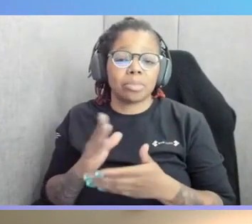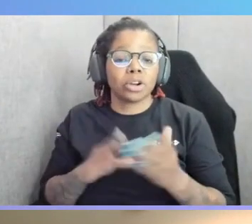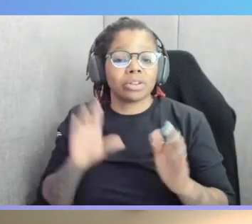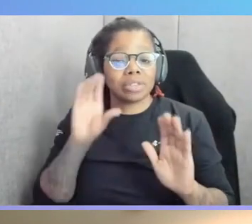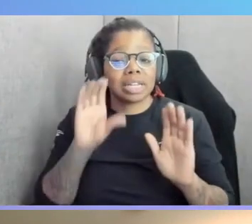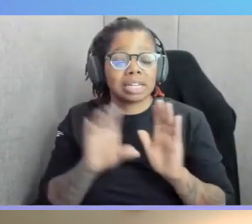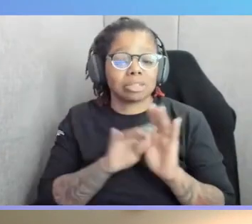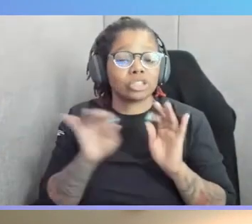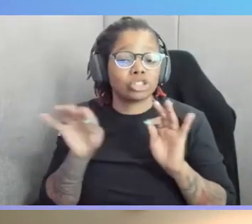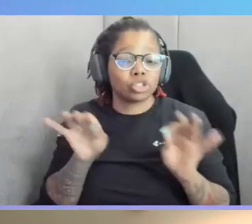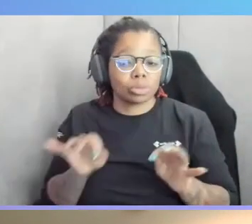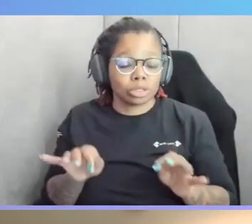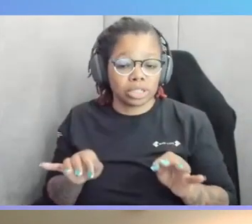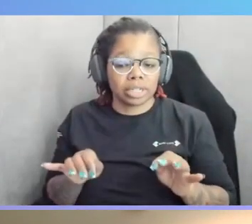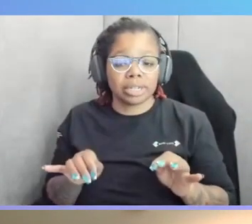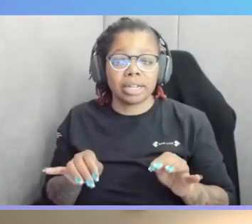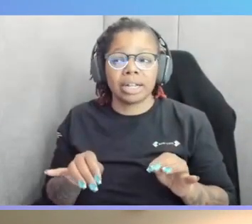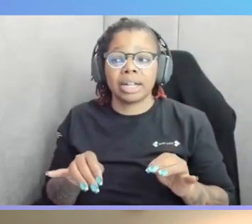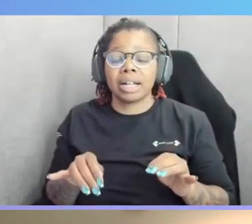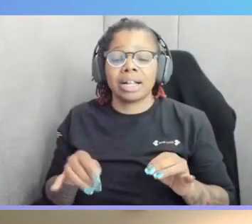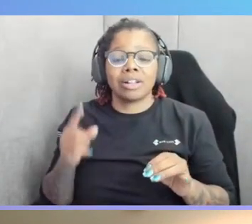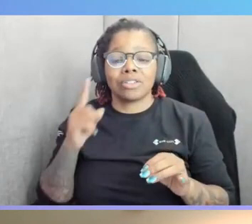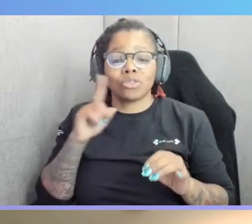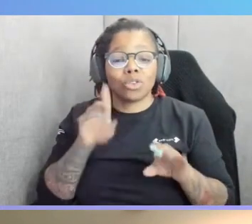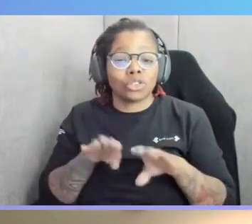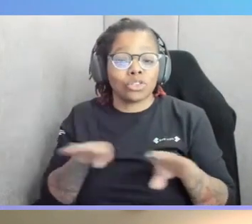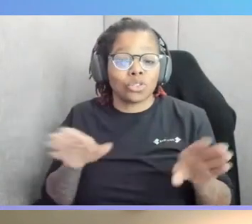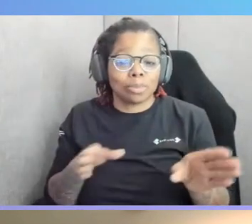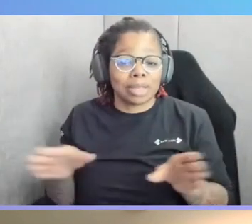description. Uh, for the floor plans. Um, and there's a quote